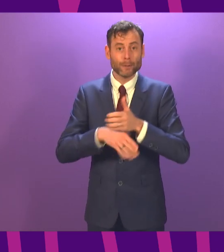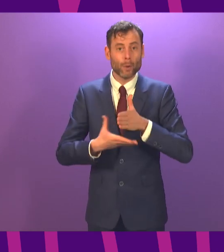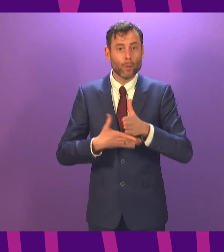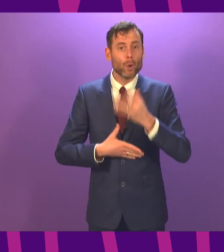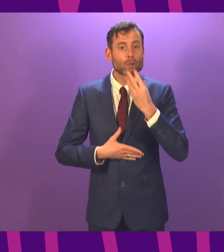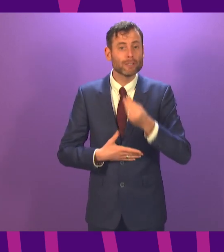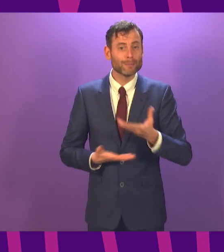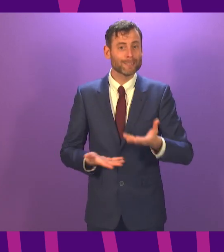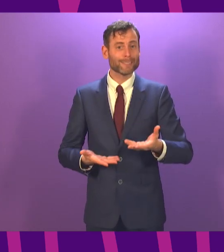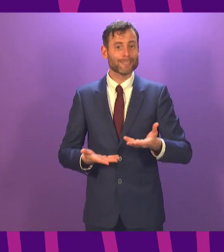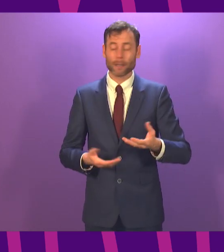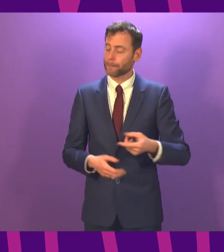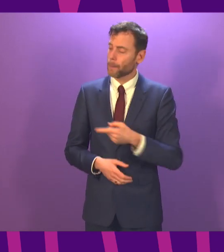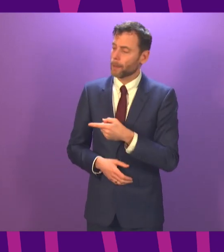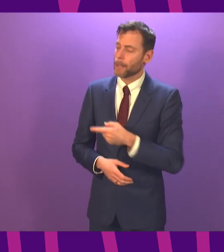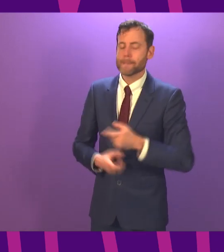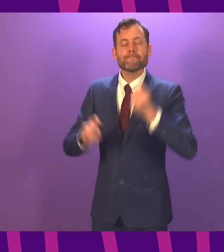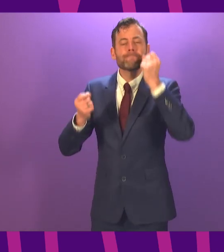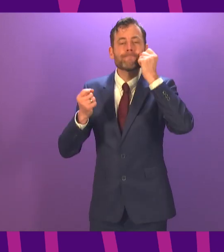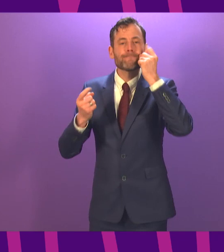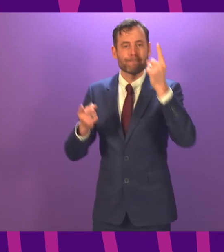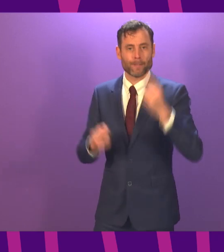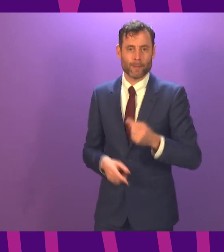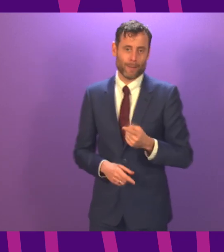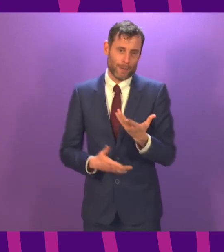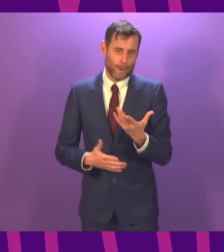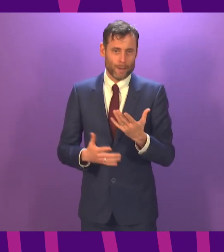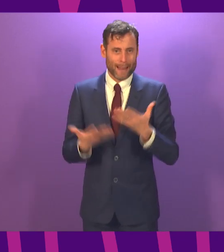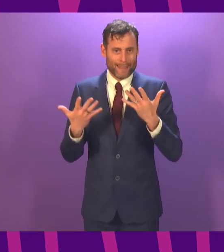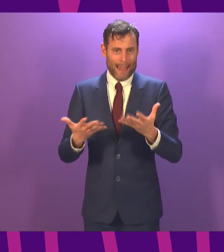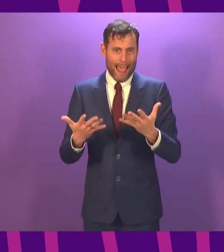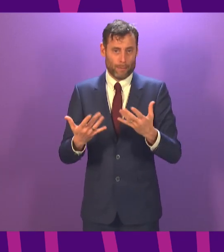and loneliness that the pandemic has caused. As part of the winter support package that